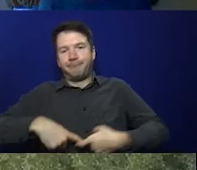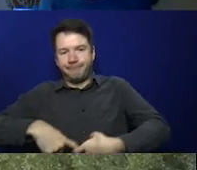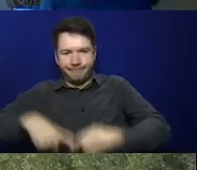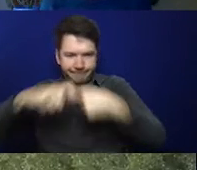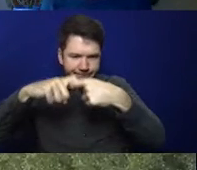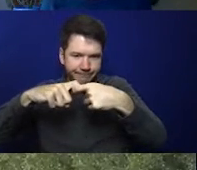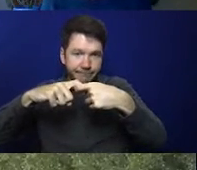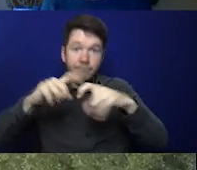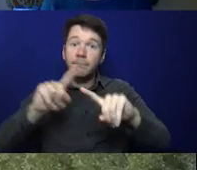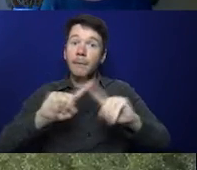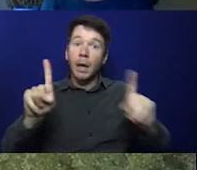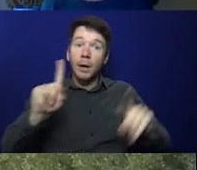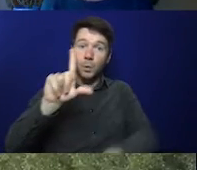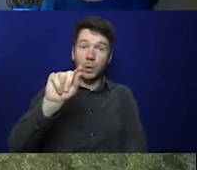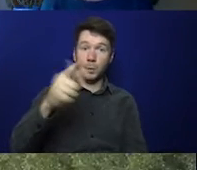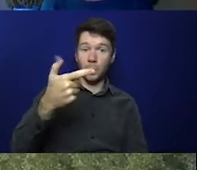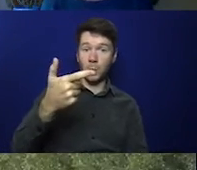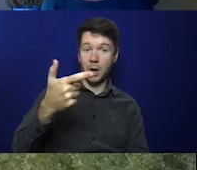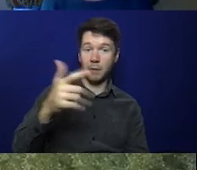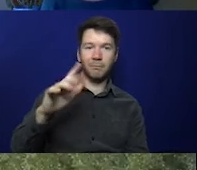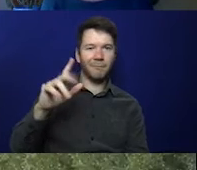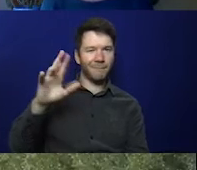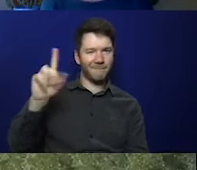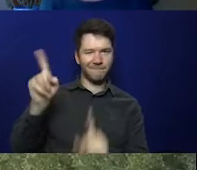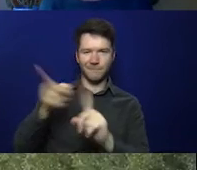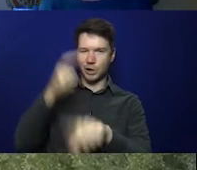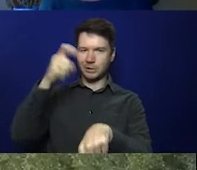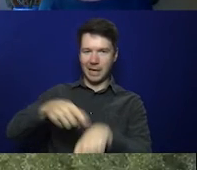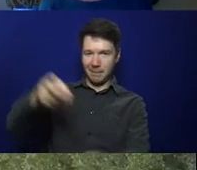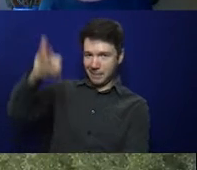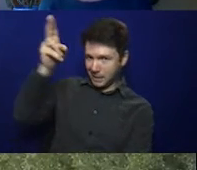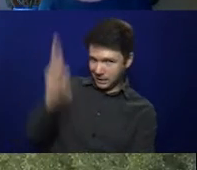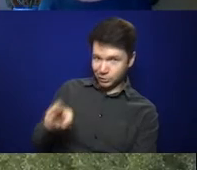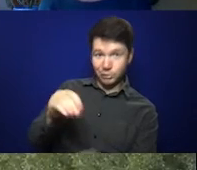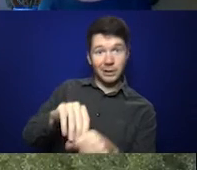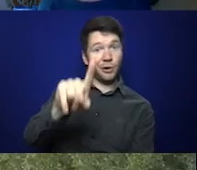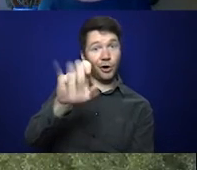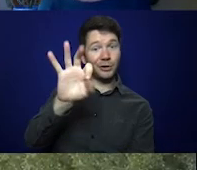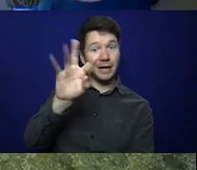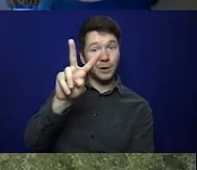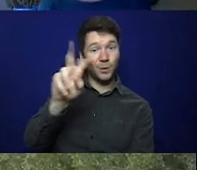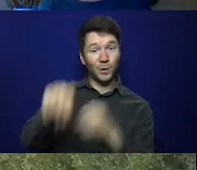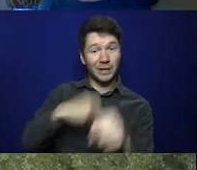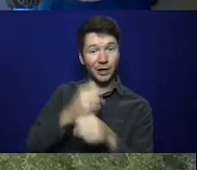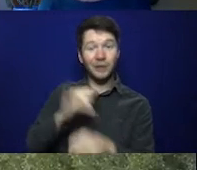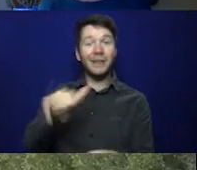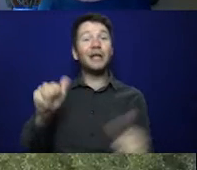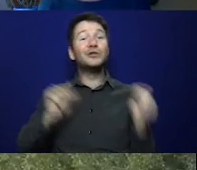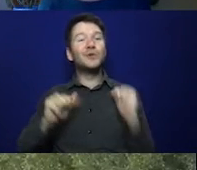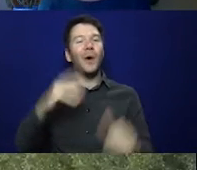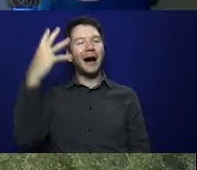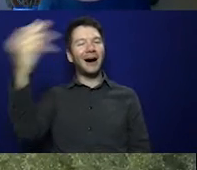a Flower Show. But 2021 will go down in history as the first time in 192 years that the Show is in an outdoor